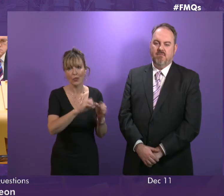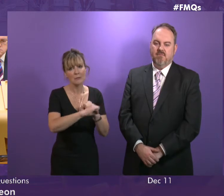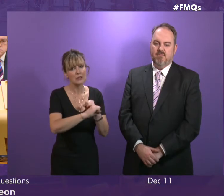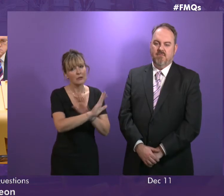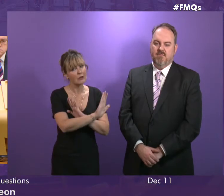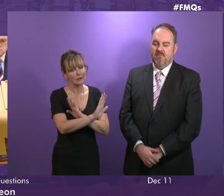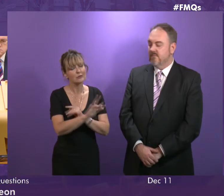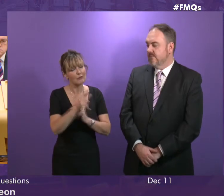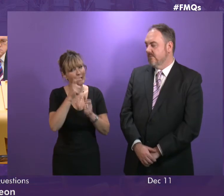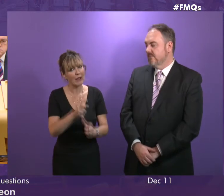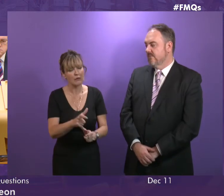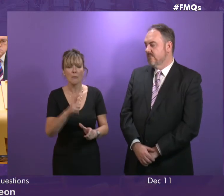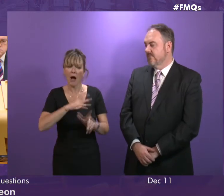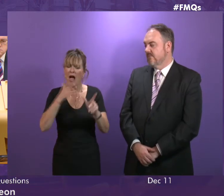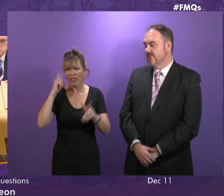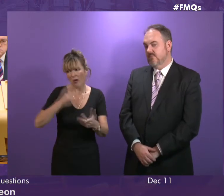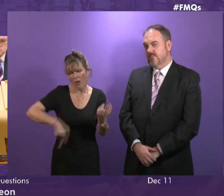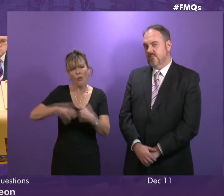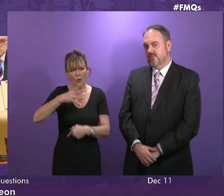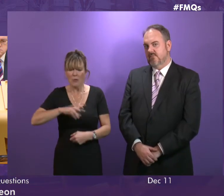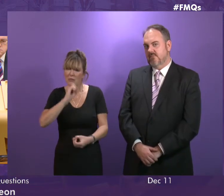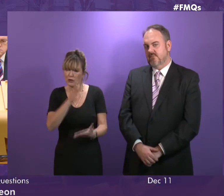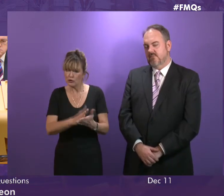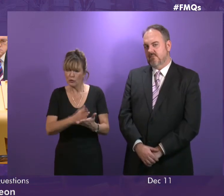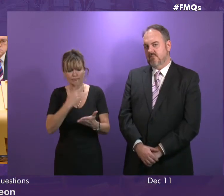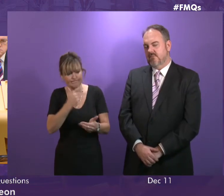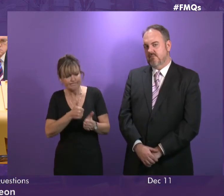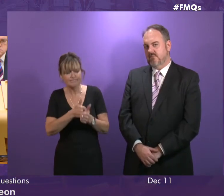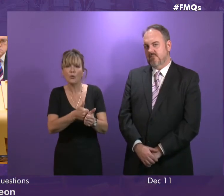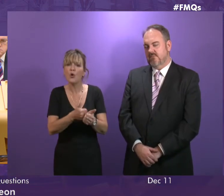sure that we are doing what we can to support not just a free and fair media but a vibrant